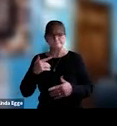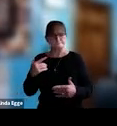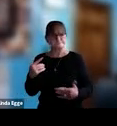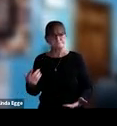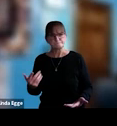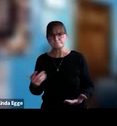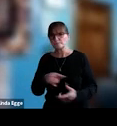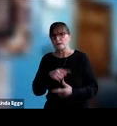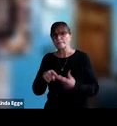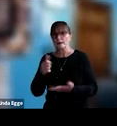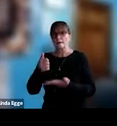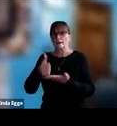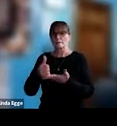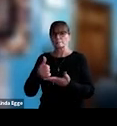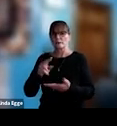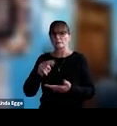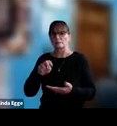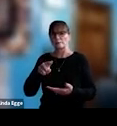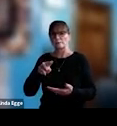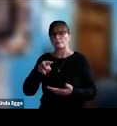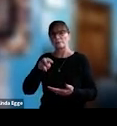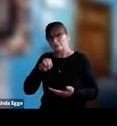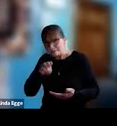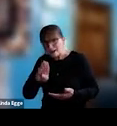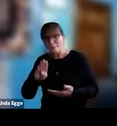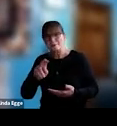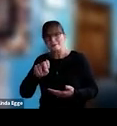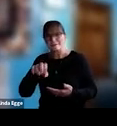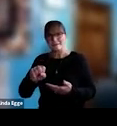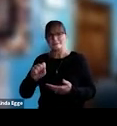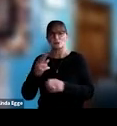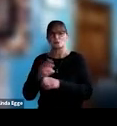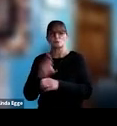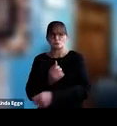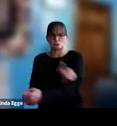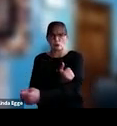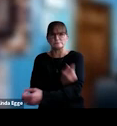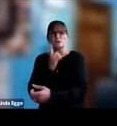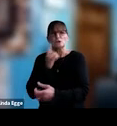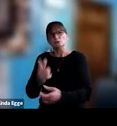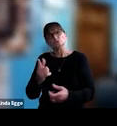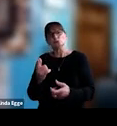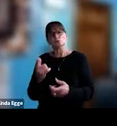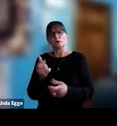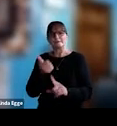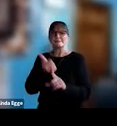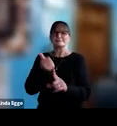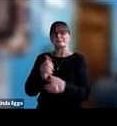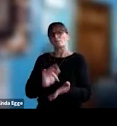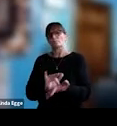and then it helps to numb the symptoms a little bit when they are using substances to self-medicate in some cases.